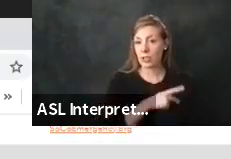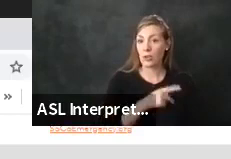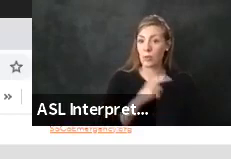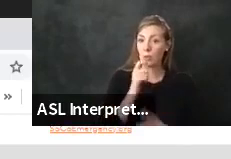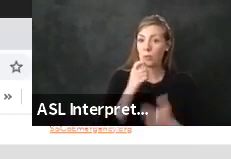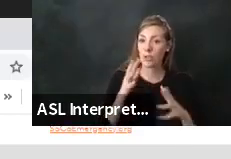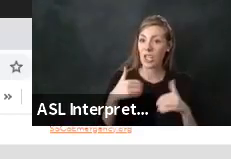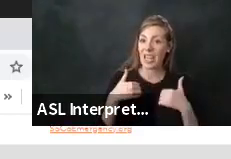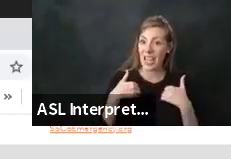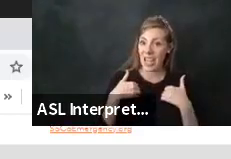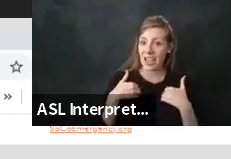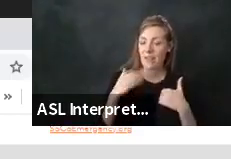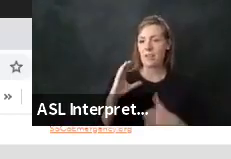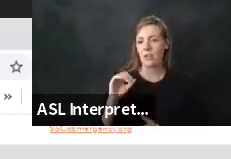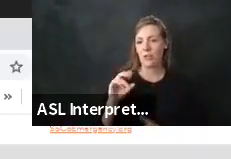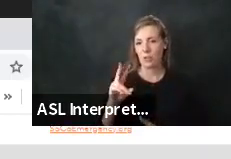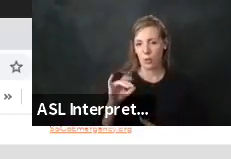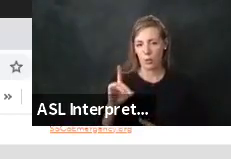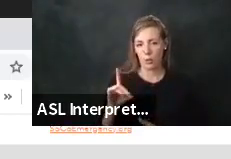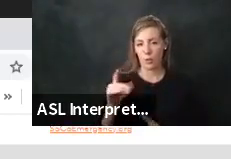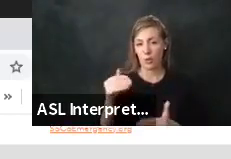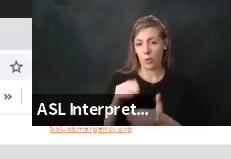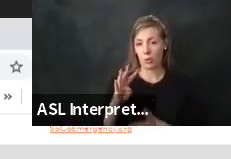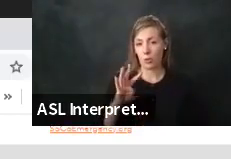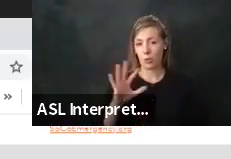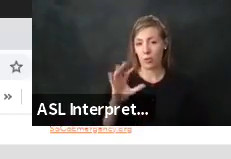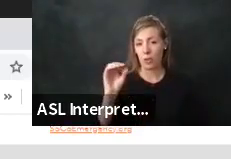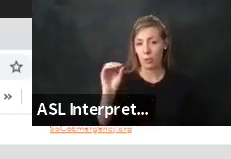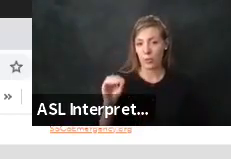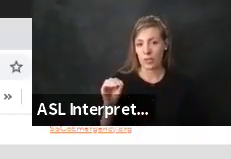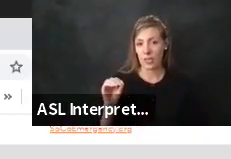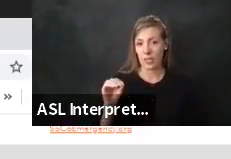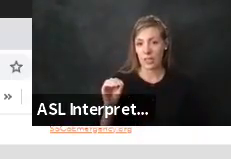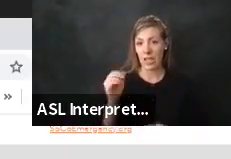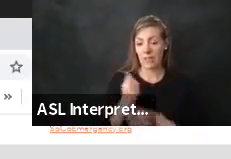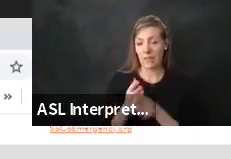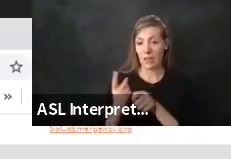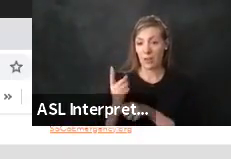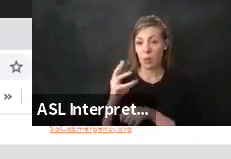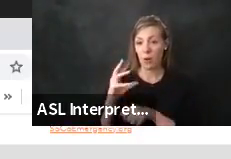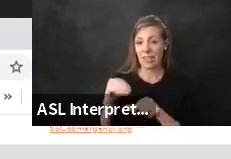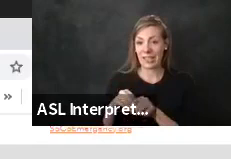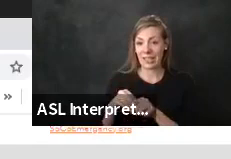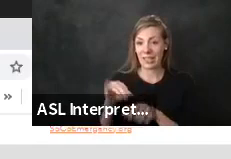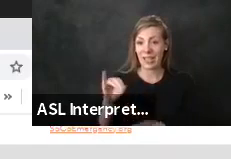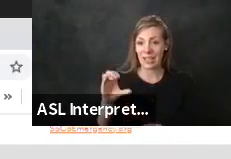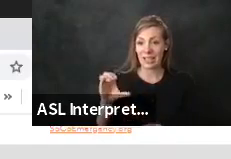currently almost 45% of everyone in the ICU is COVID positiveo.